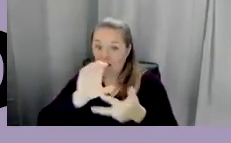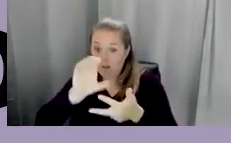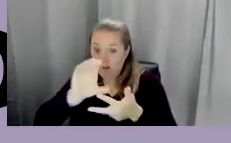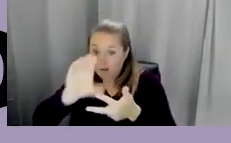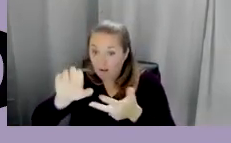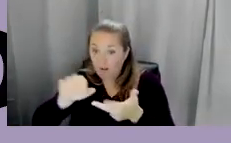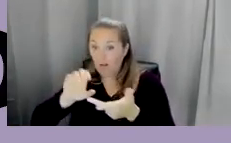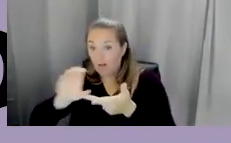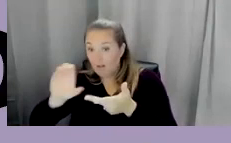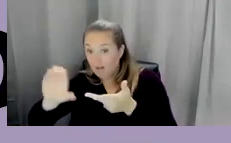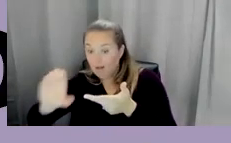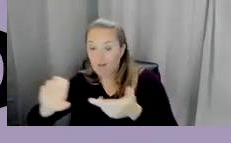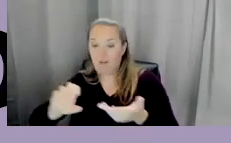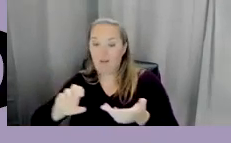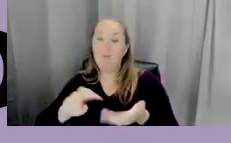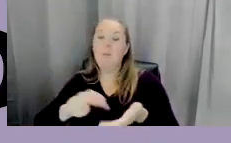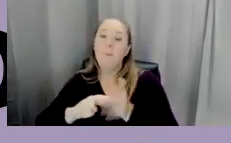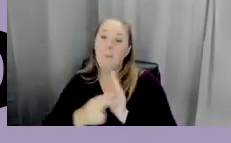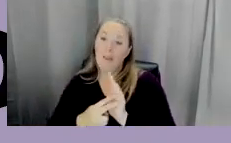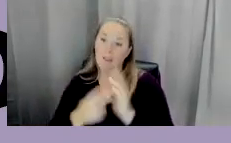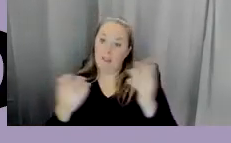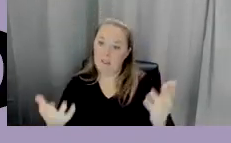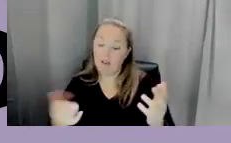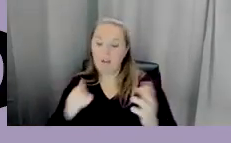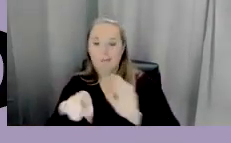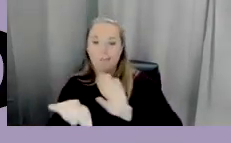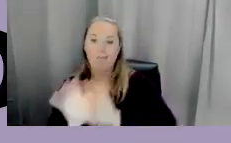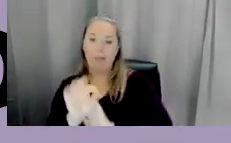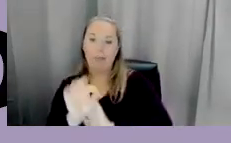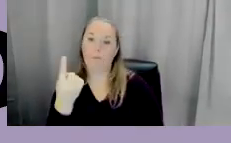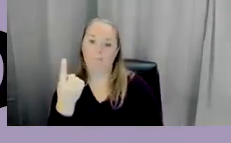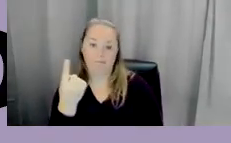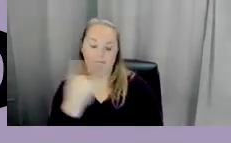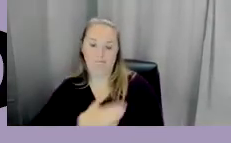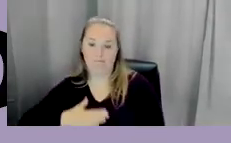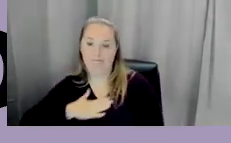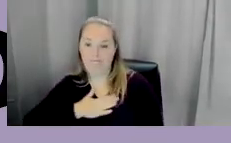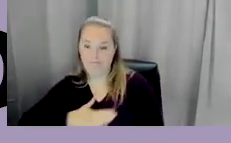DEDICATED SPECIFICALLY ACROSS THOSE THREE AREAS EQUALLY WE NEED